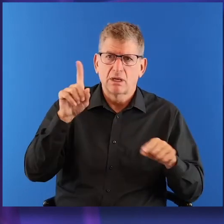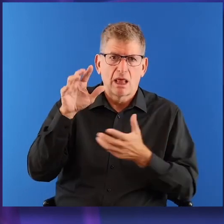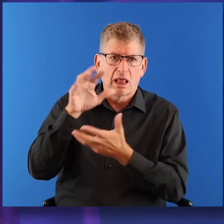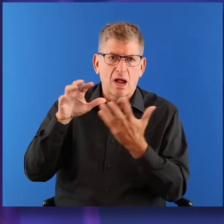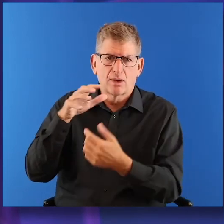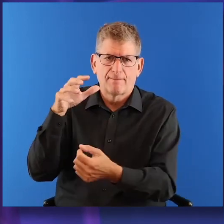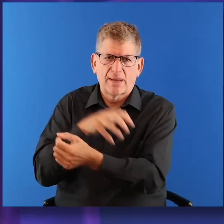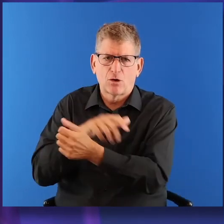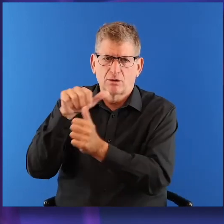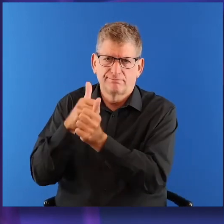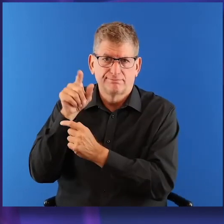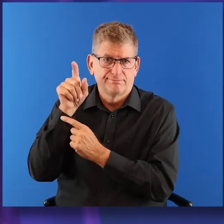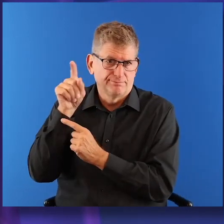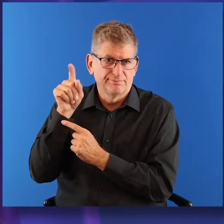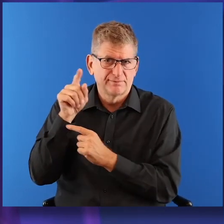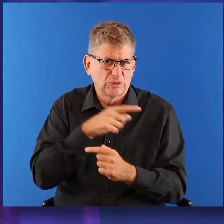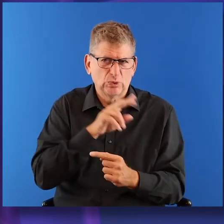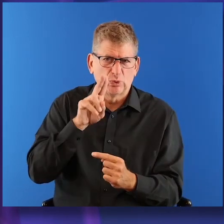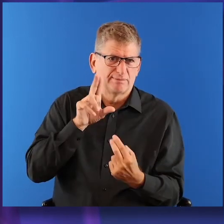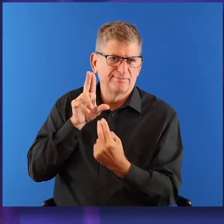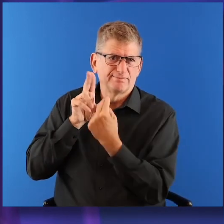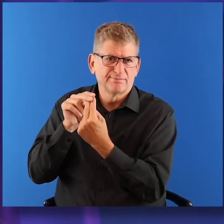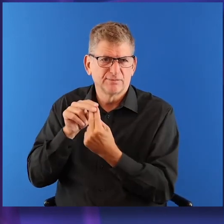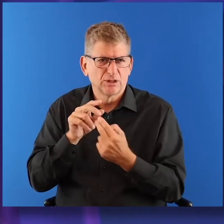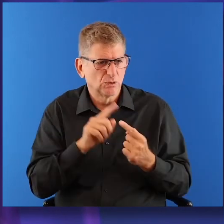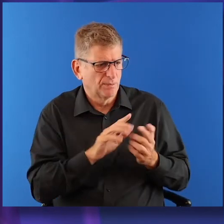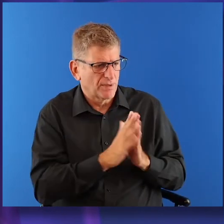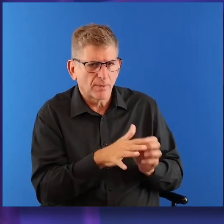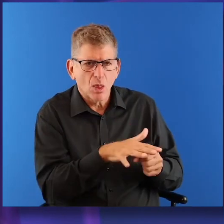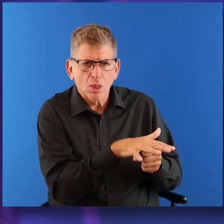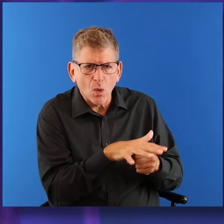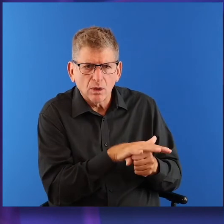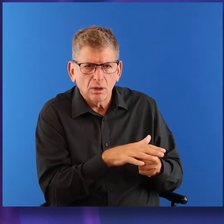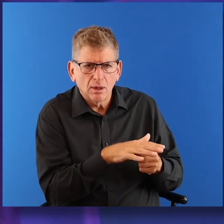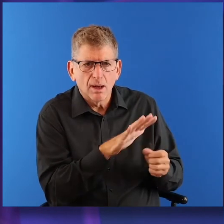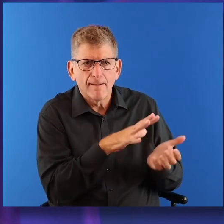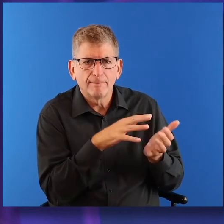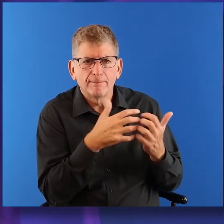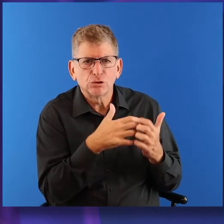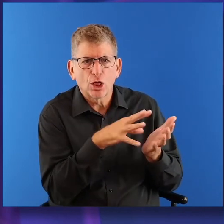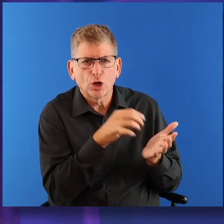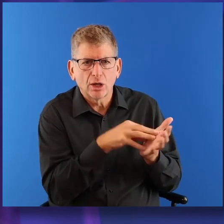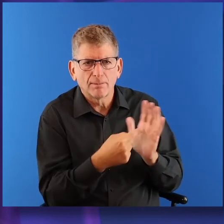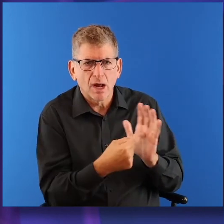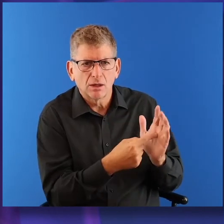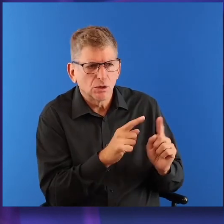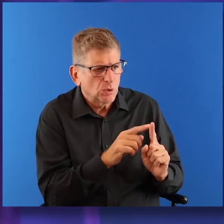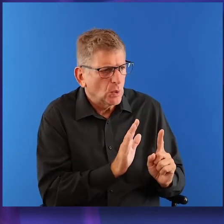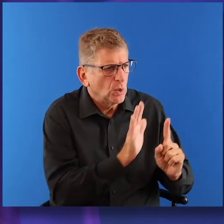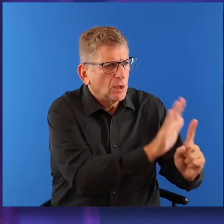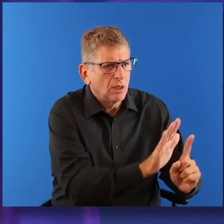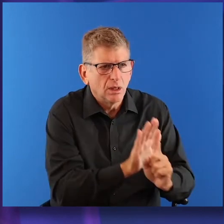is using the power behind the Cloud to localize machine-learning models to